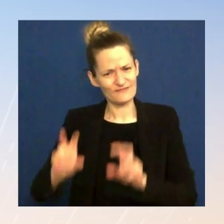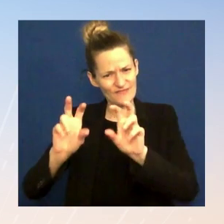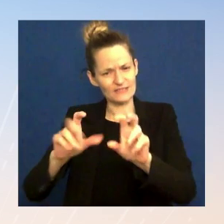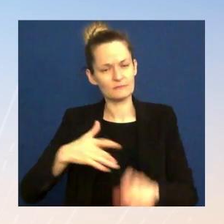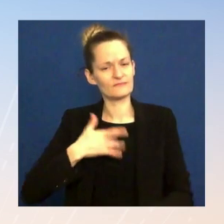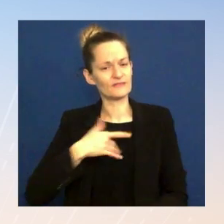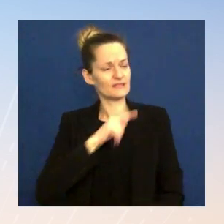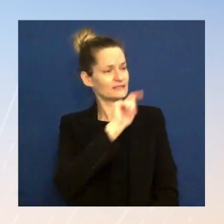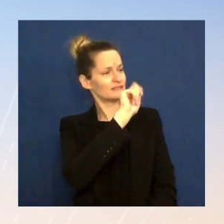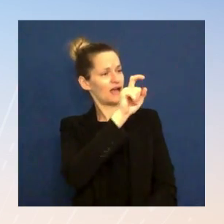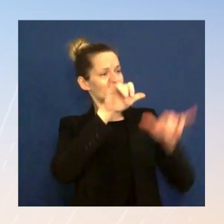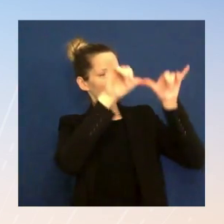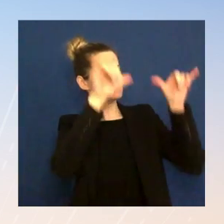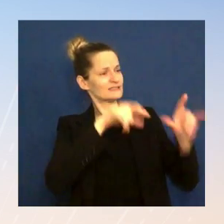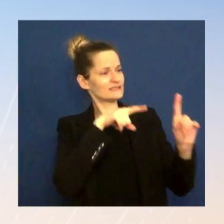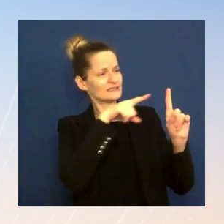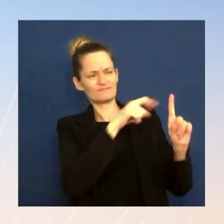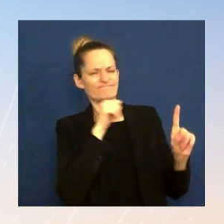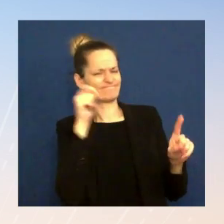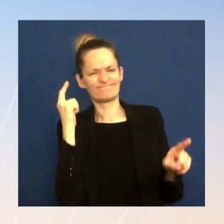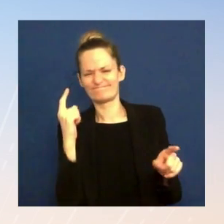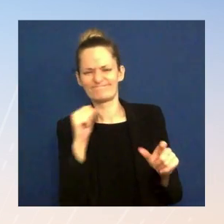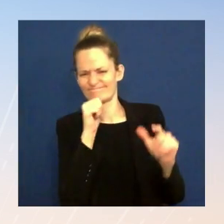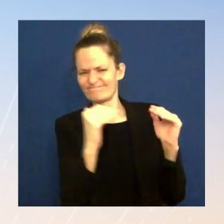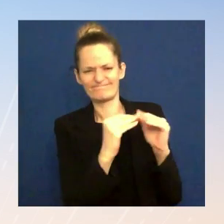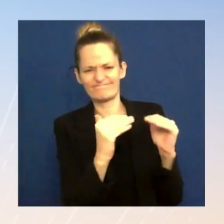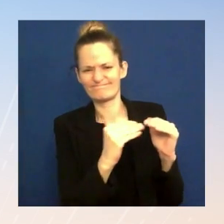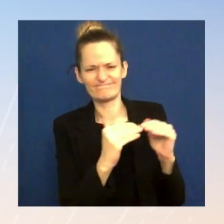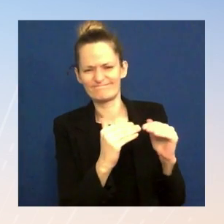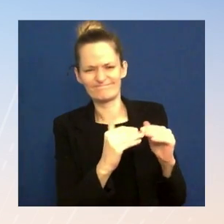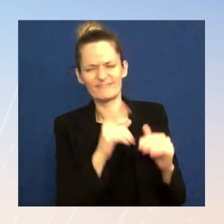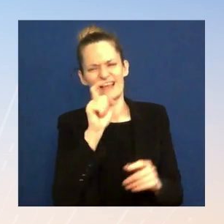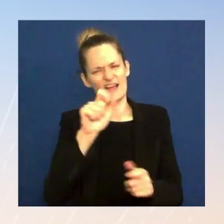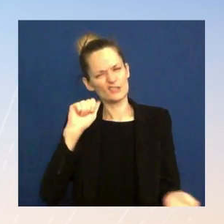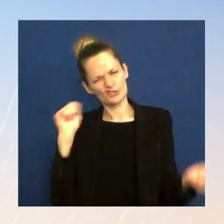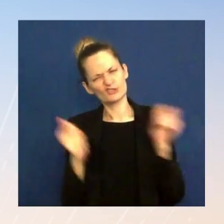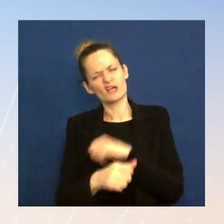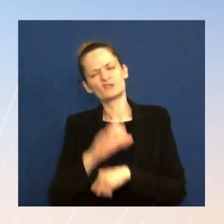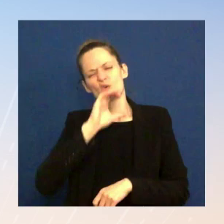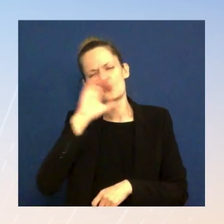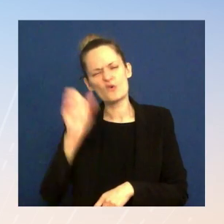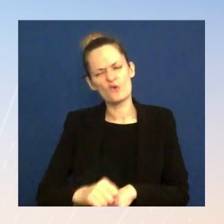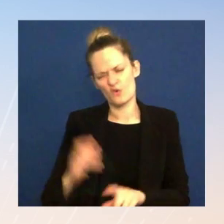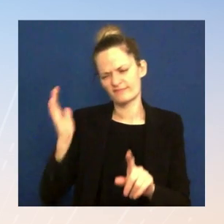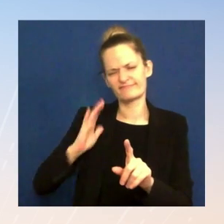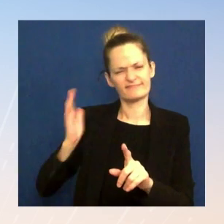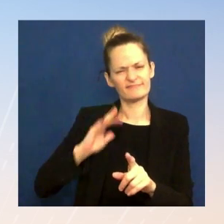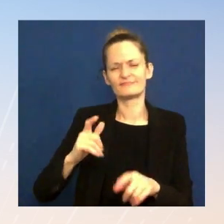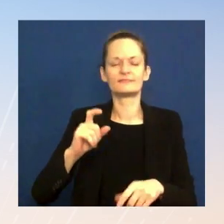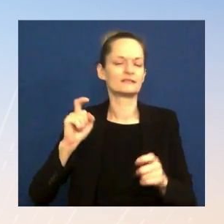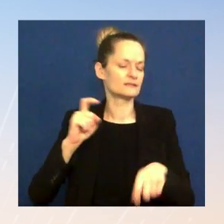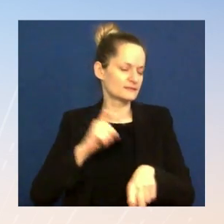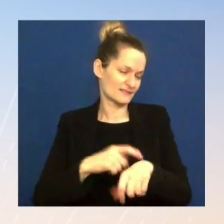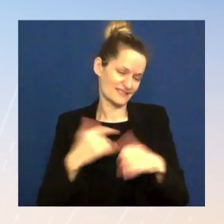that it's outdated, and that it was a long in -- long in need of reforms. And so, you're referring to what has been shorthanded out there